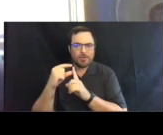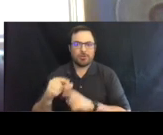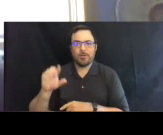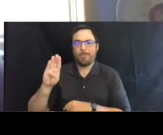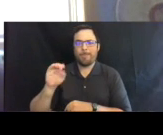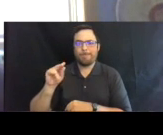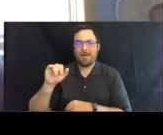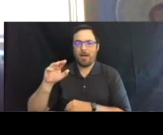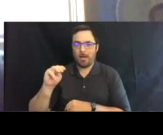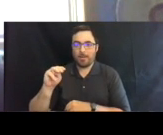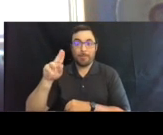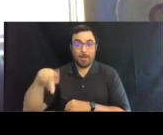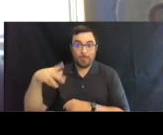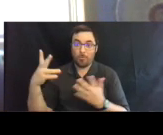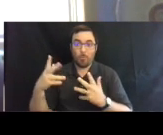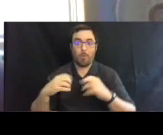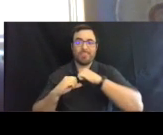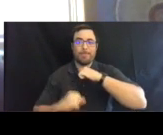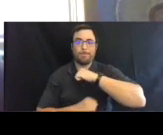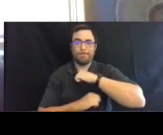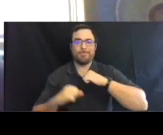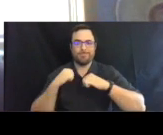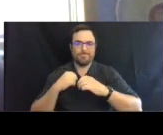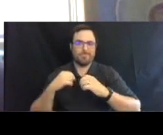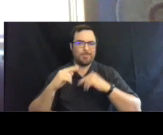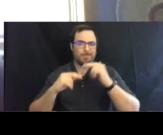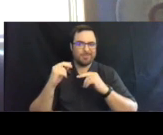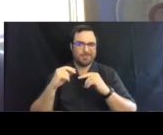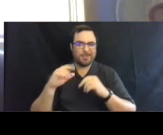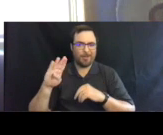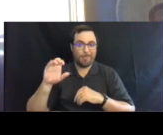them more like the building blocks of language. So they're more like what